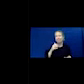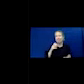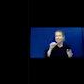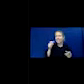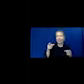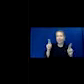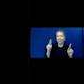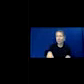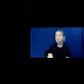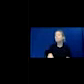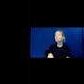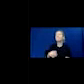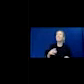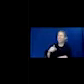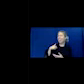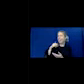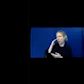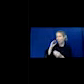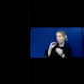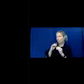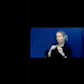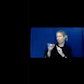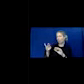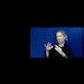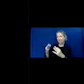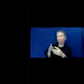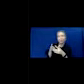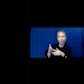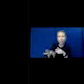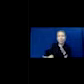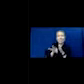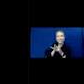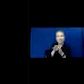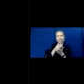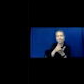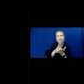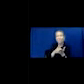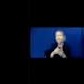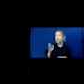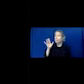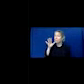Having gotten to know the family through discovery and doing things with Dan, mom made us a suggestion.